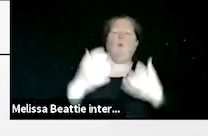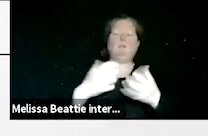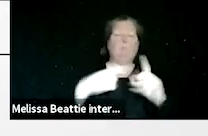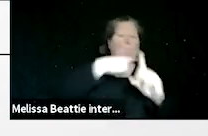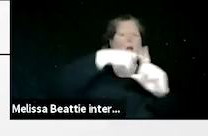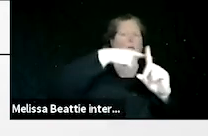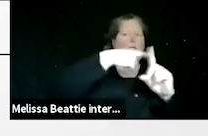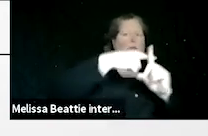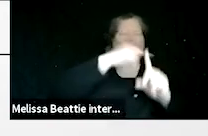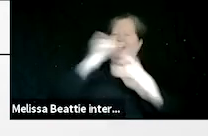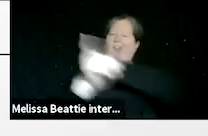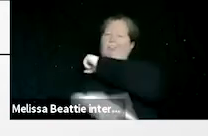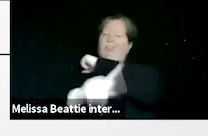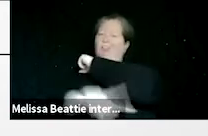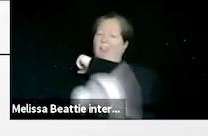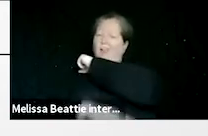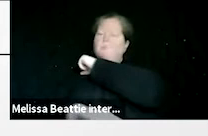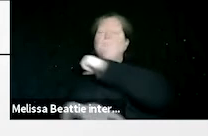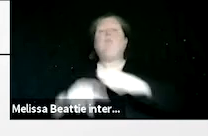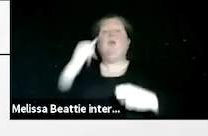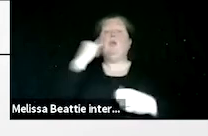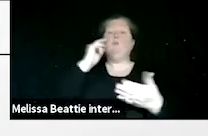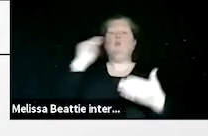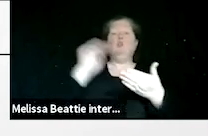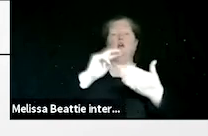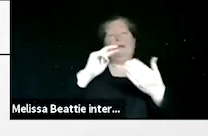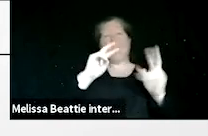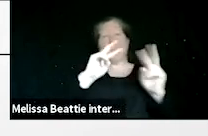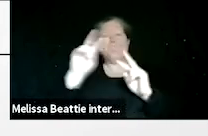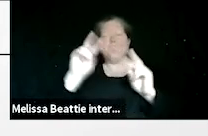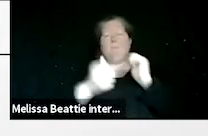Ben Woelk: And if you look at most of the current thinking around security awareness. The idea is